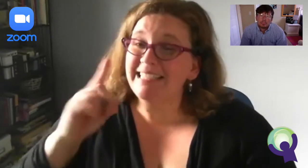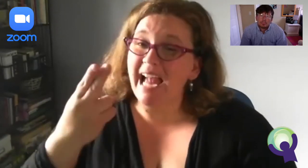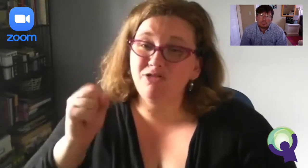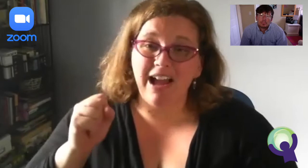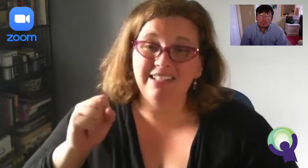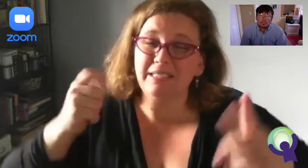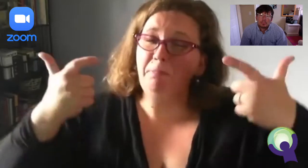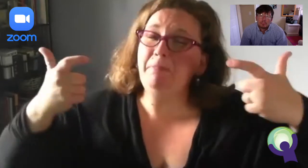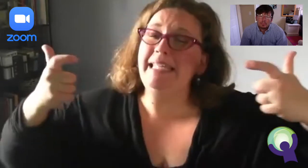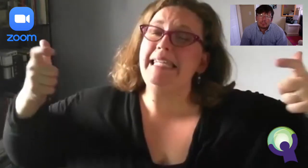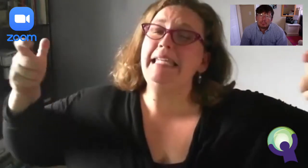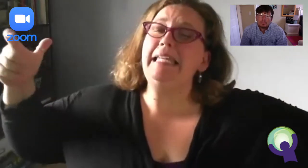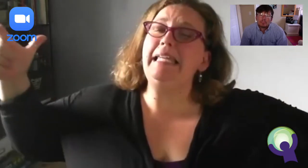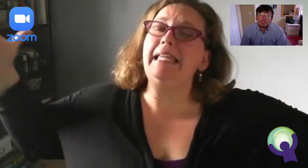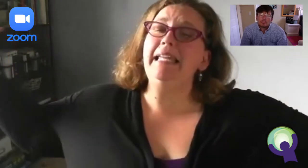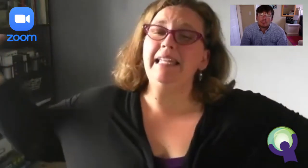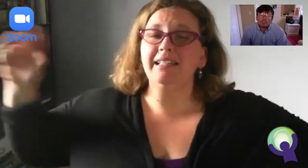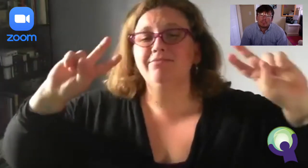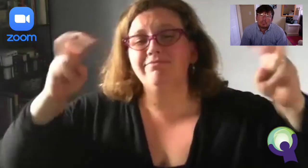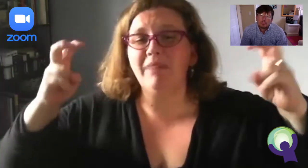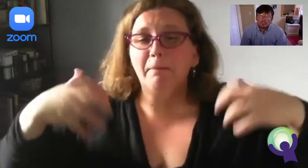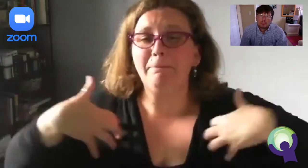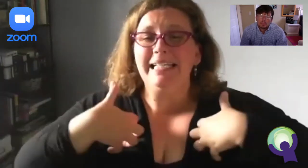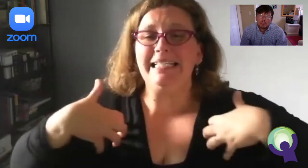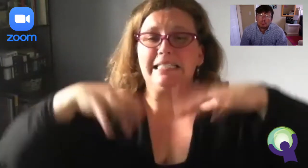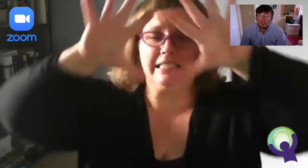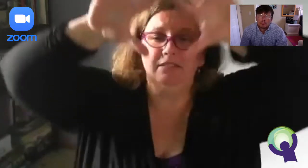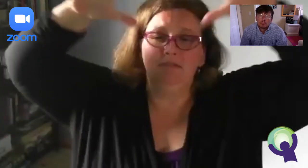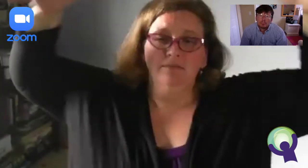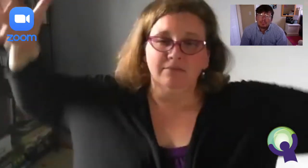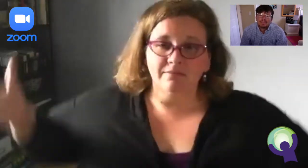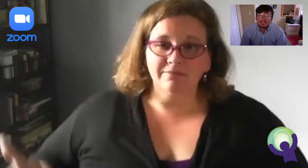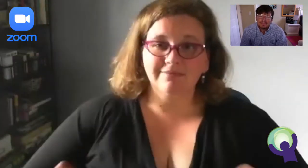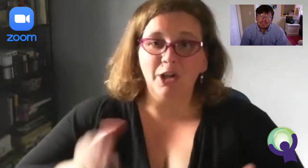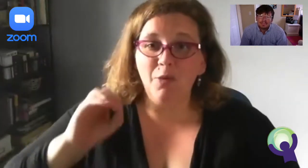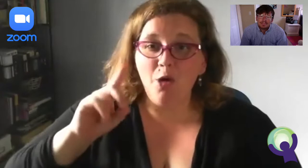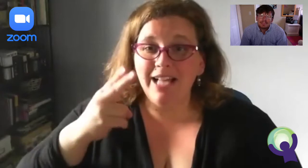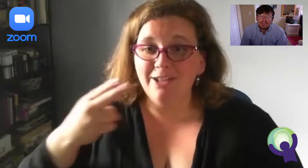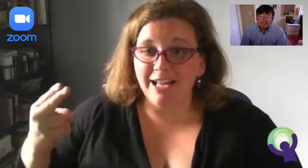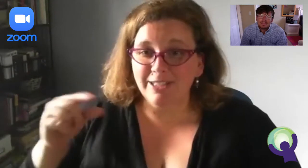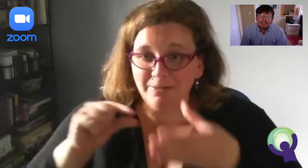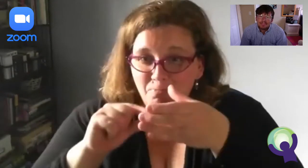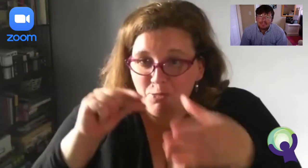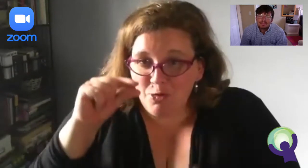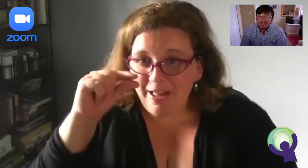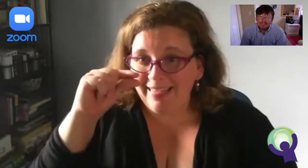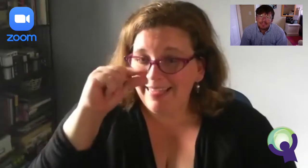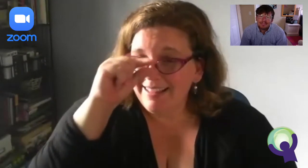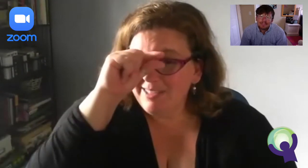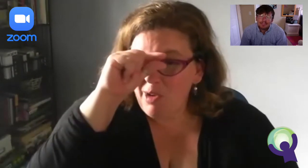um dhs is a really large animal if you want to say